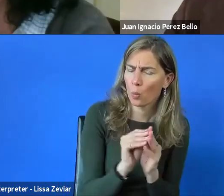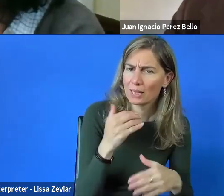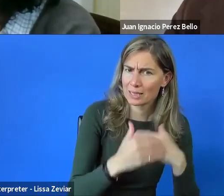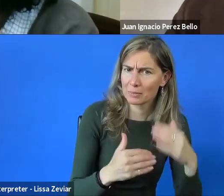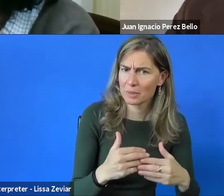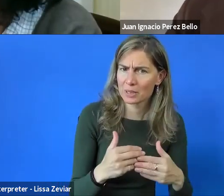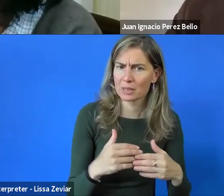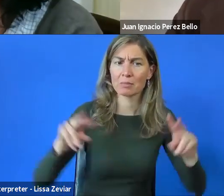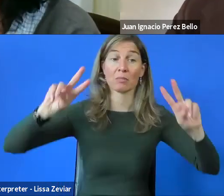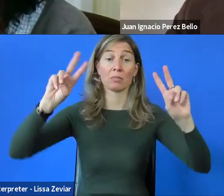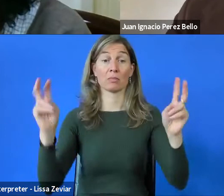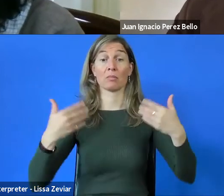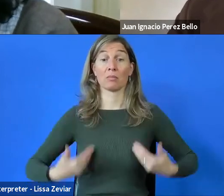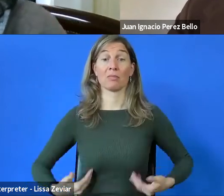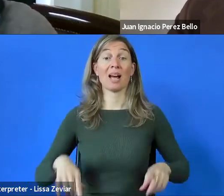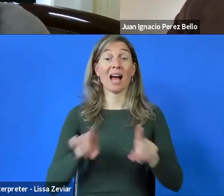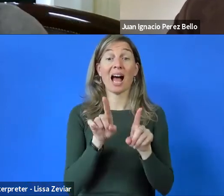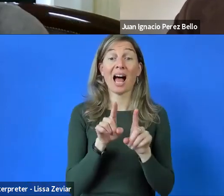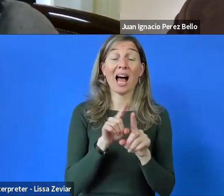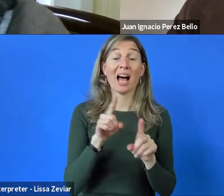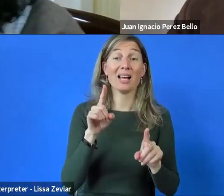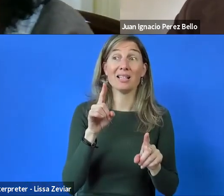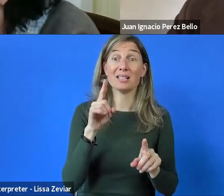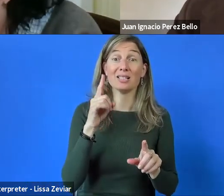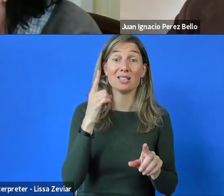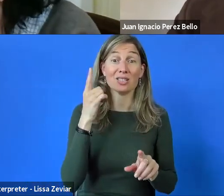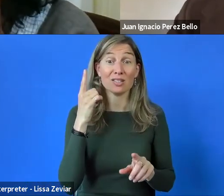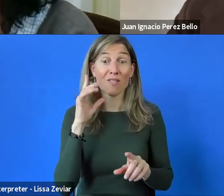"As a woman without a family network in Iraq, her especial vulnerability